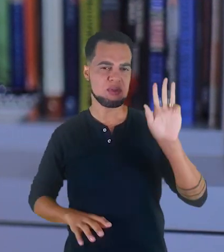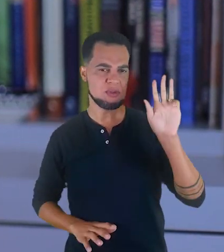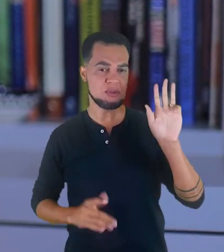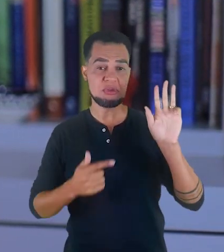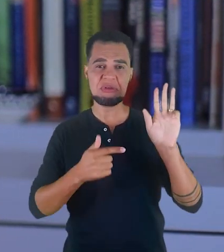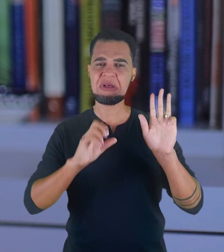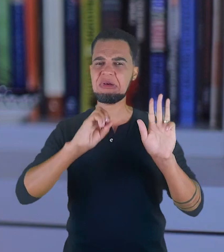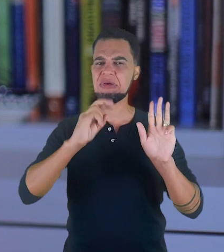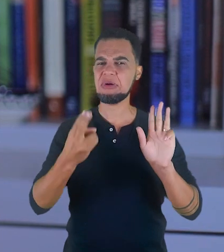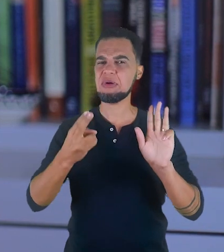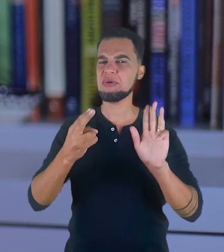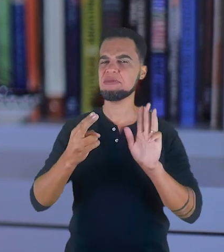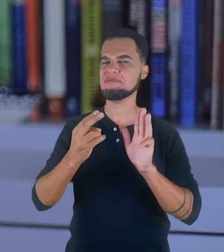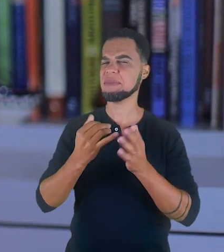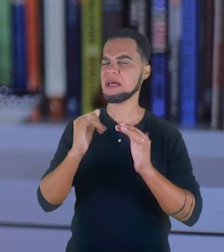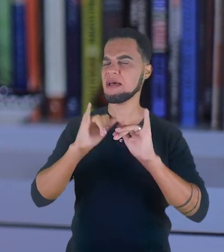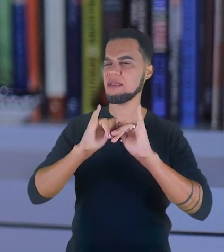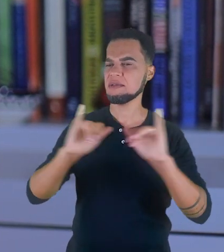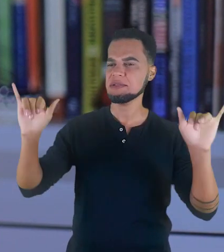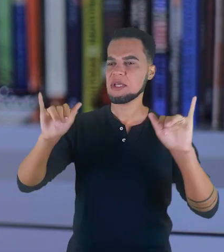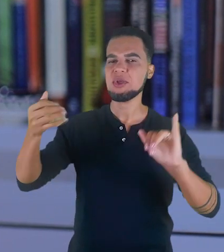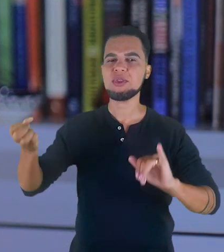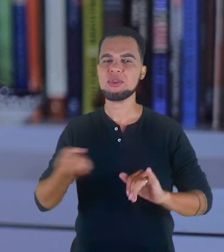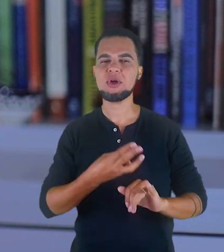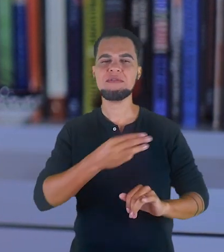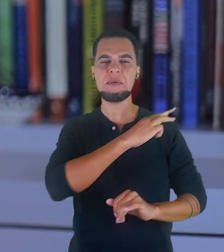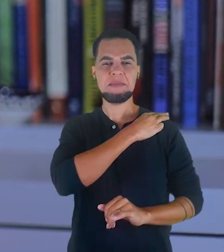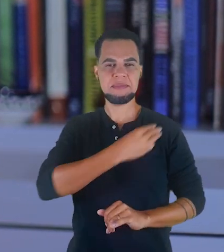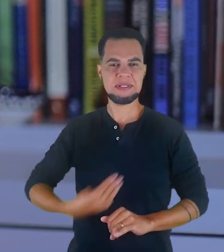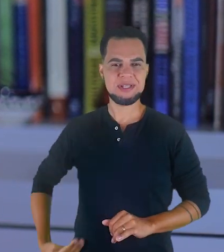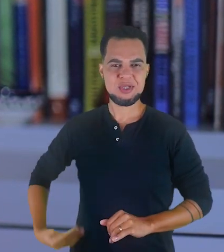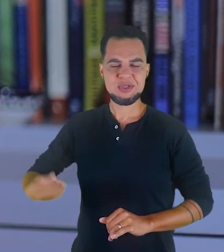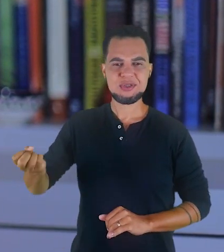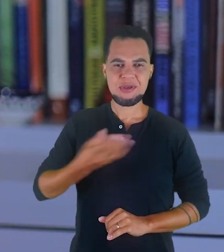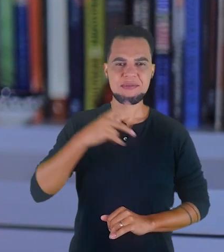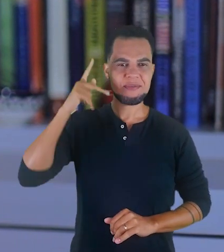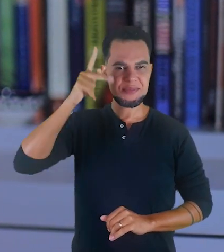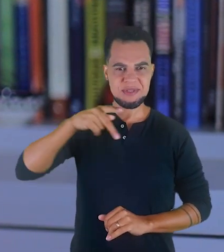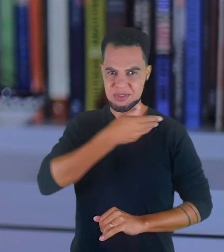which is already announcing new ministers, announcing new government policies.